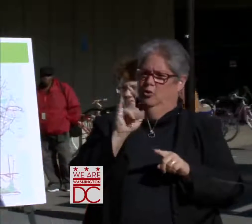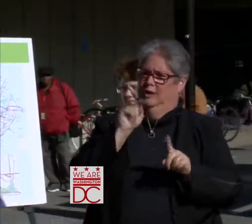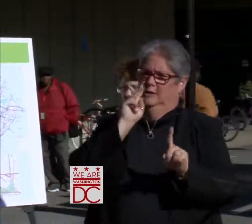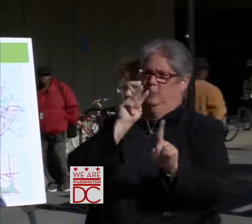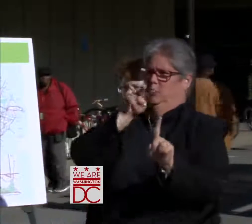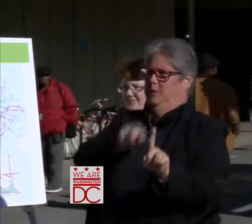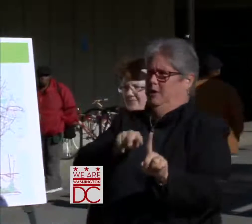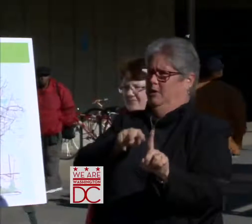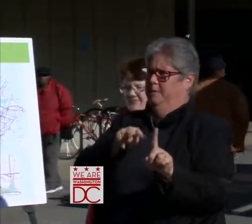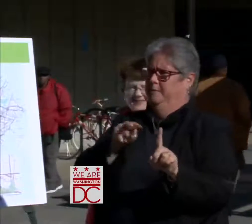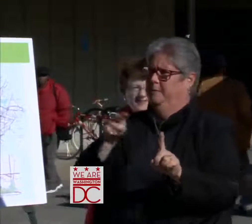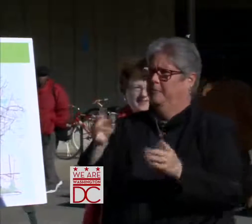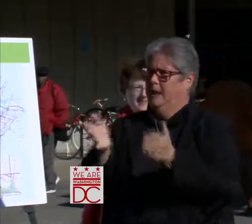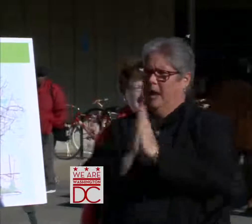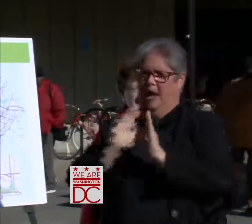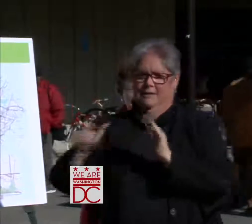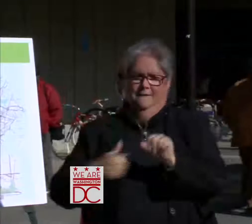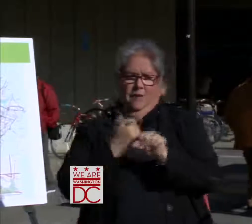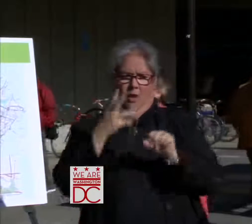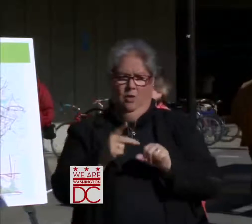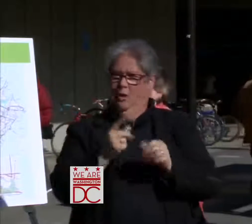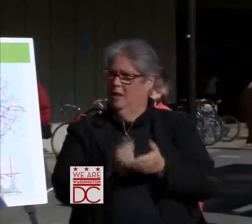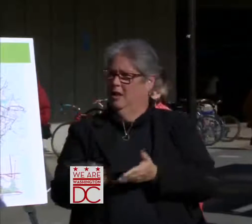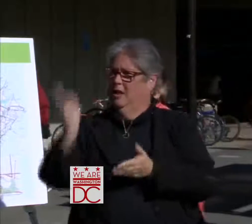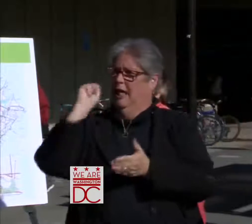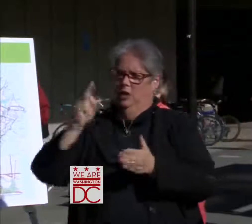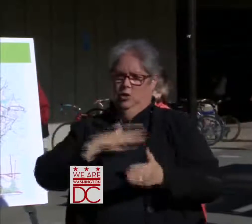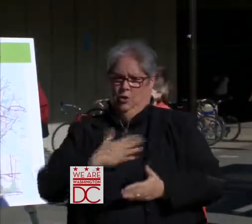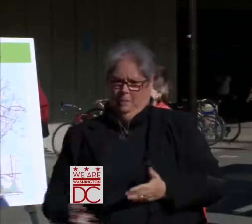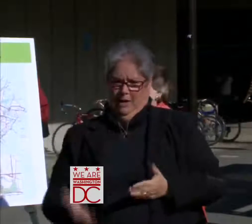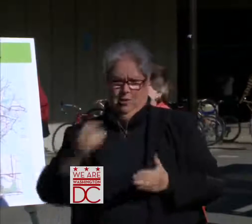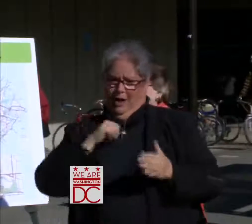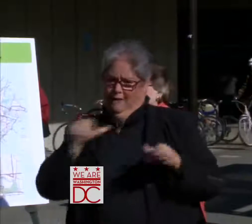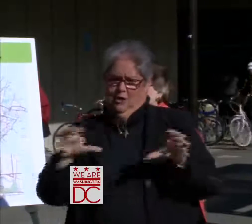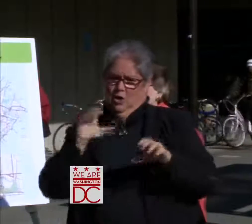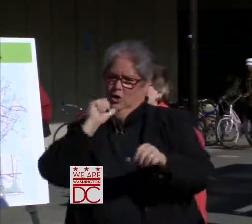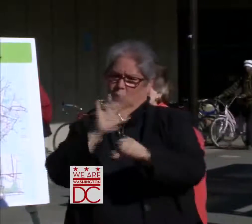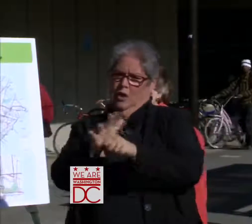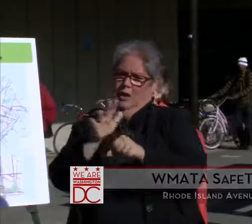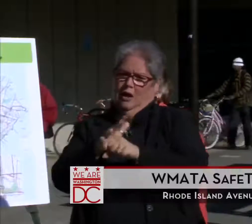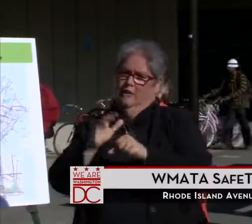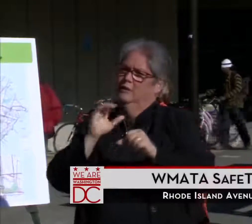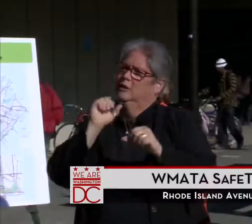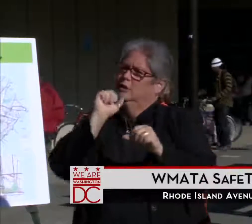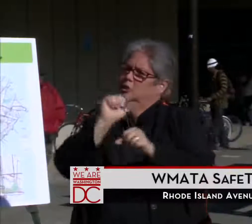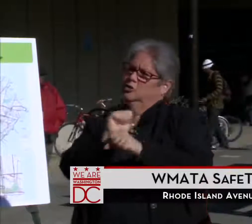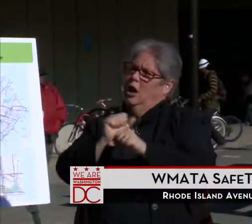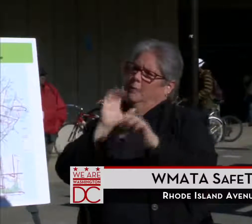LAST WEEK YOU ADMITTED YOU HAVEN'T DONE A GOOD ENOUGH JOB